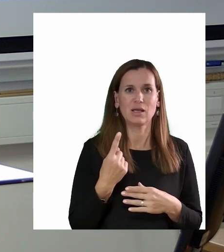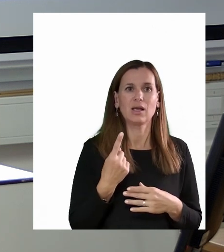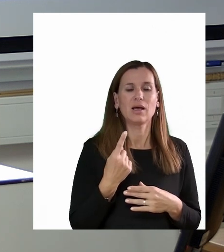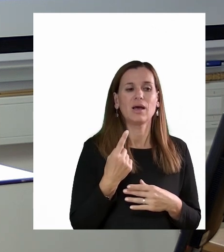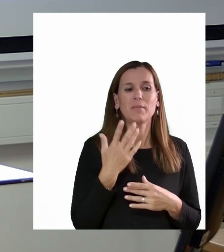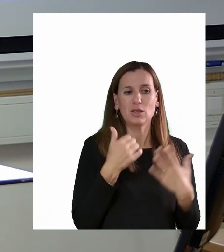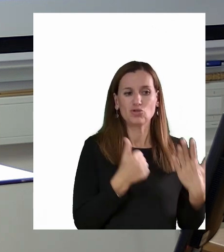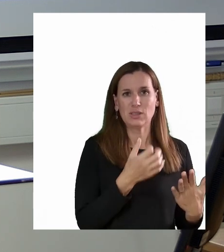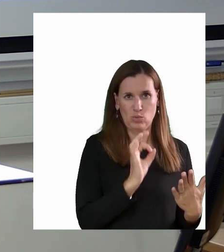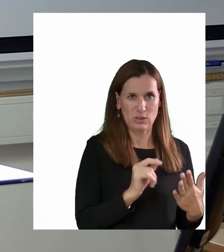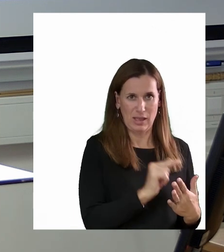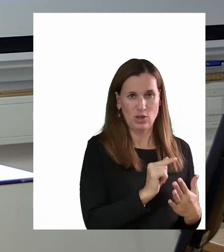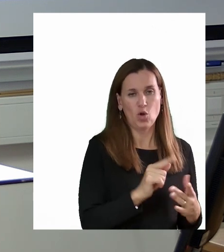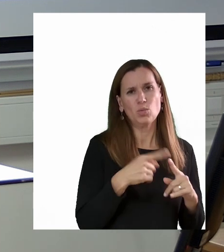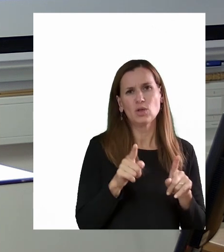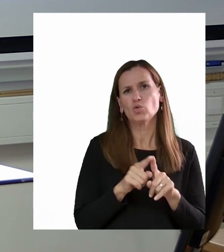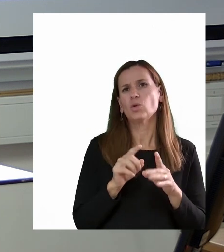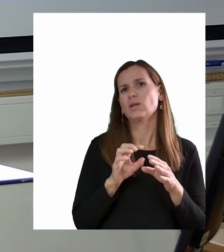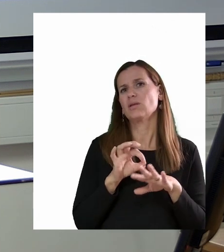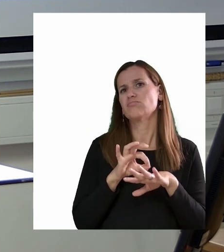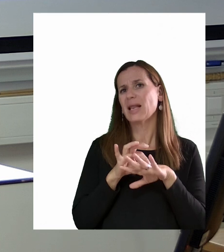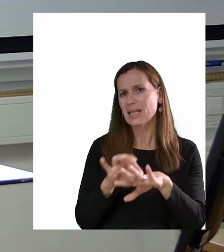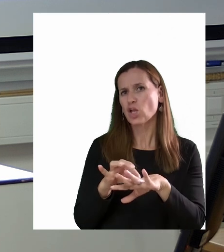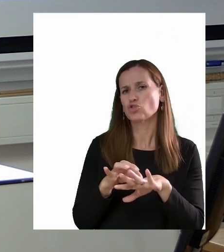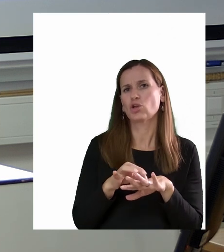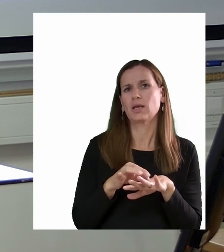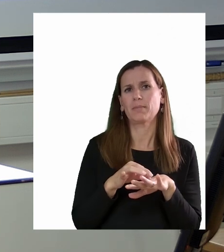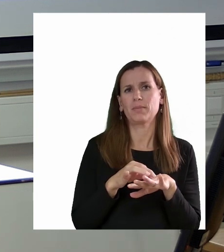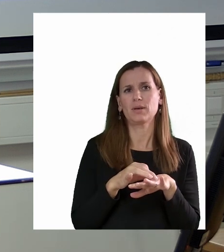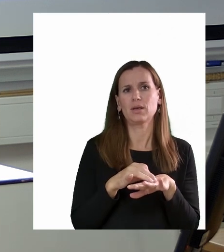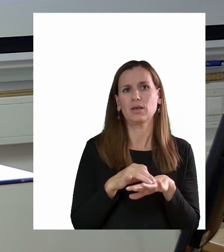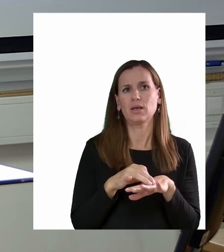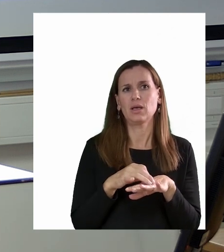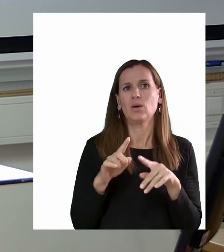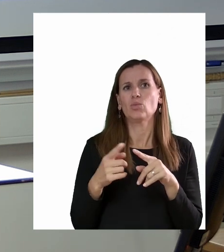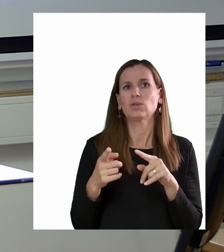Many also to leadership and schools perspective. Then students perspective,